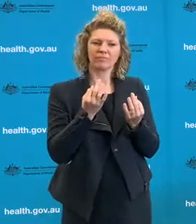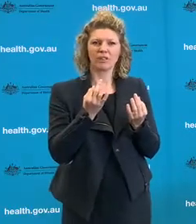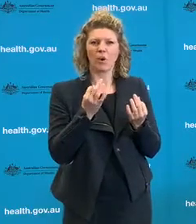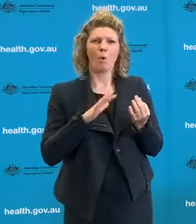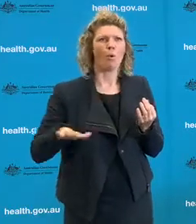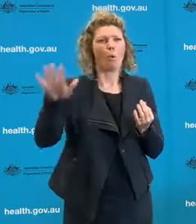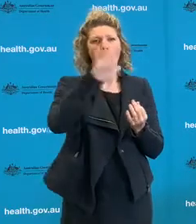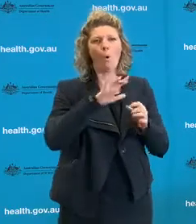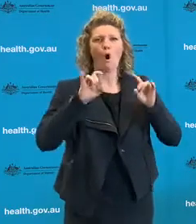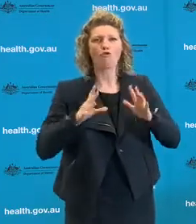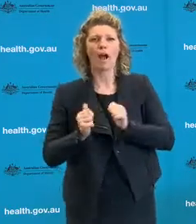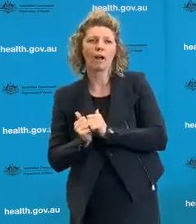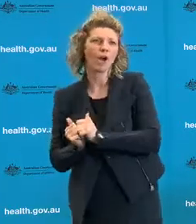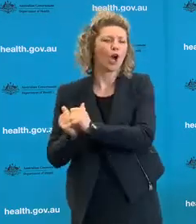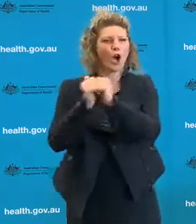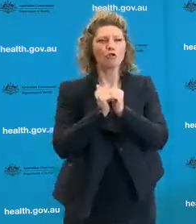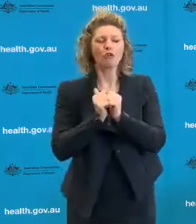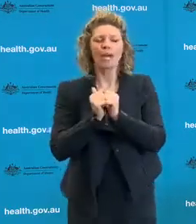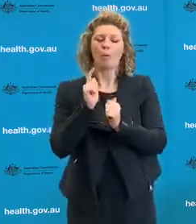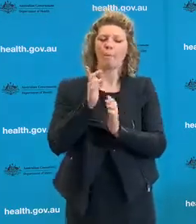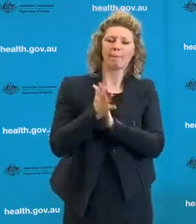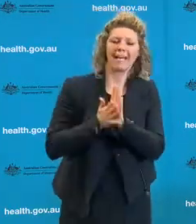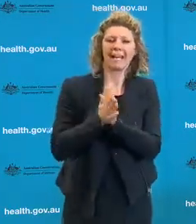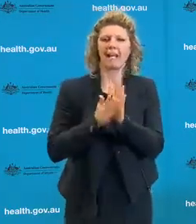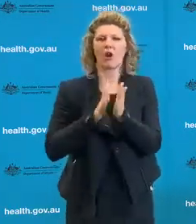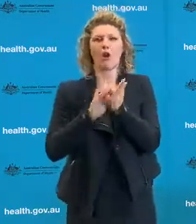agreed to on Friday? I wouldn't say that at all.